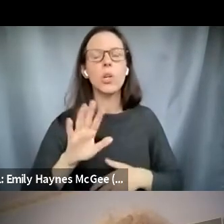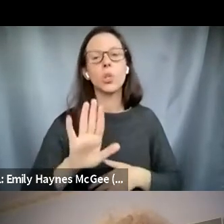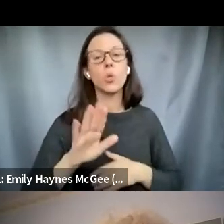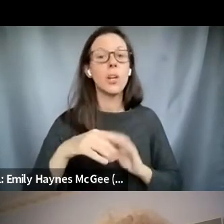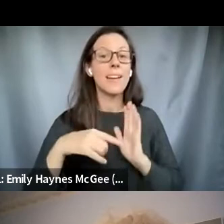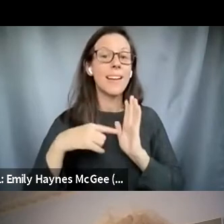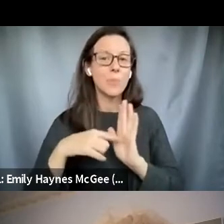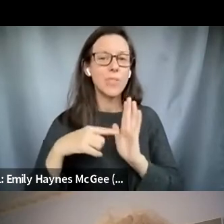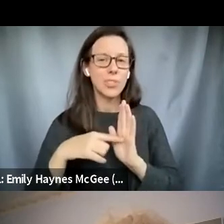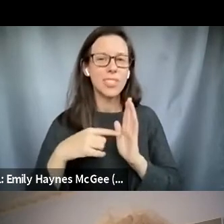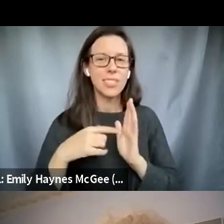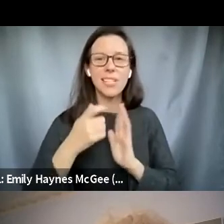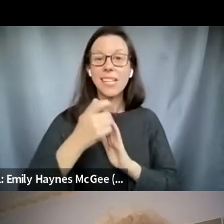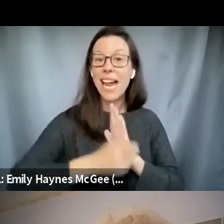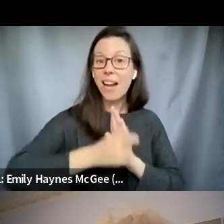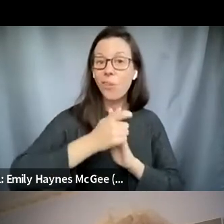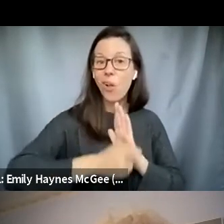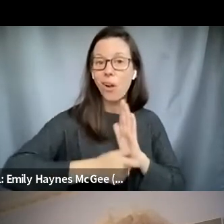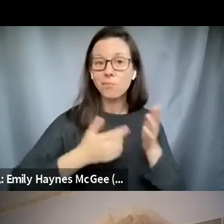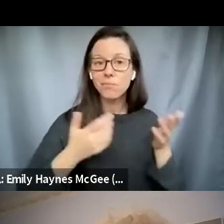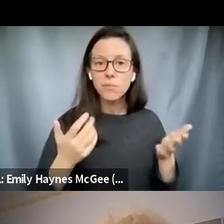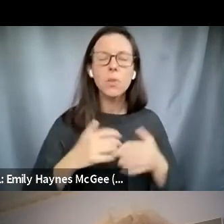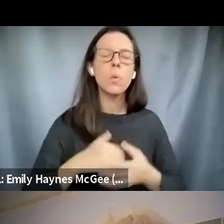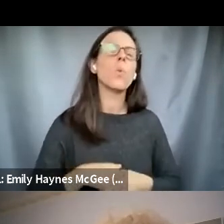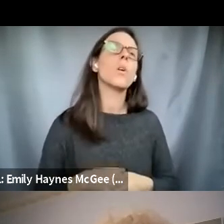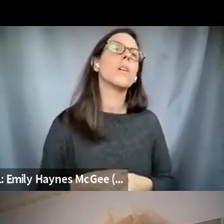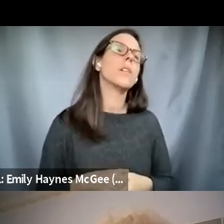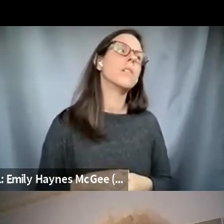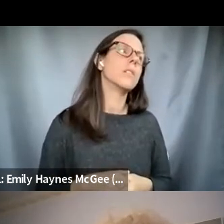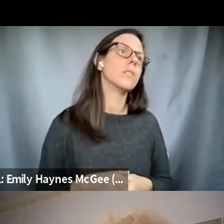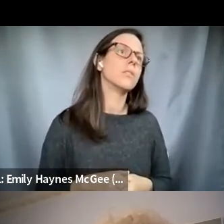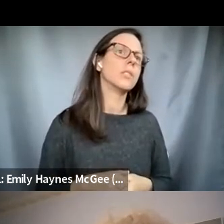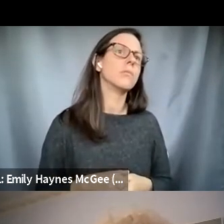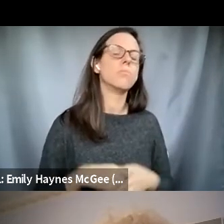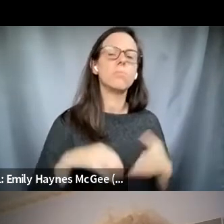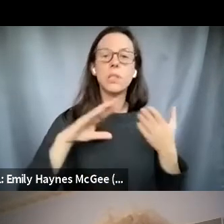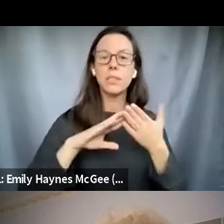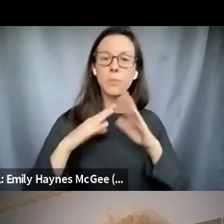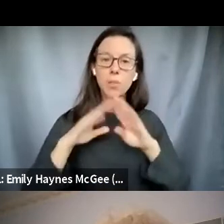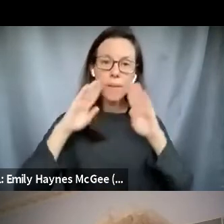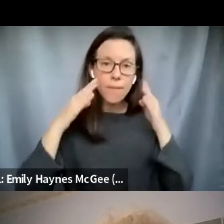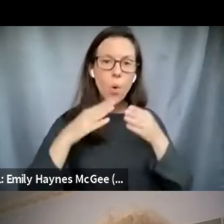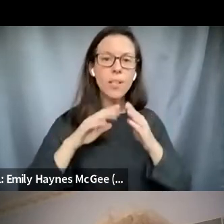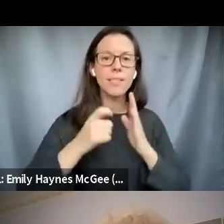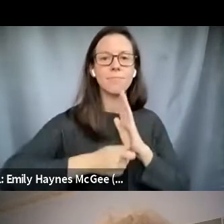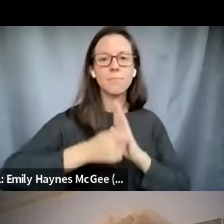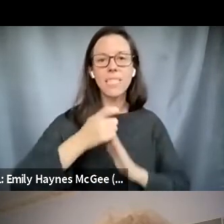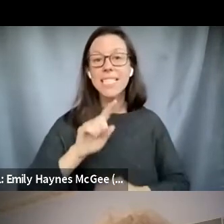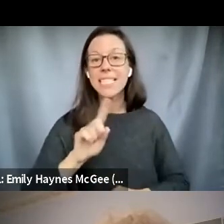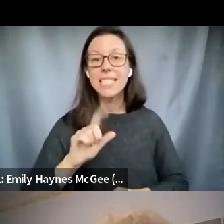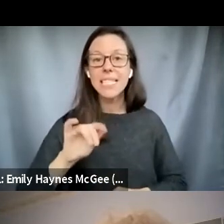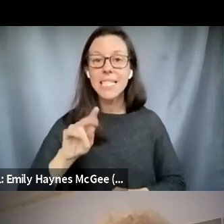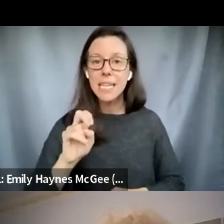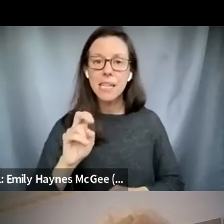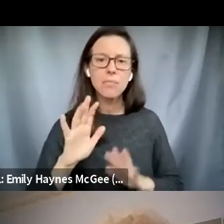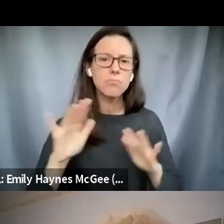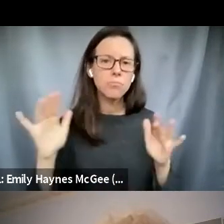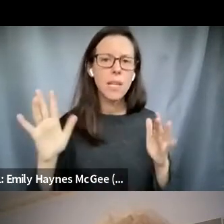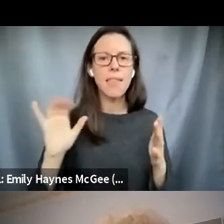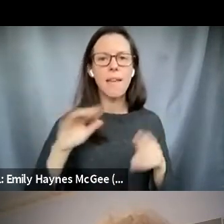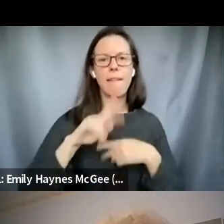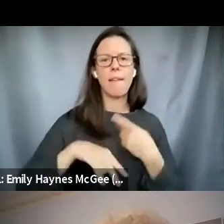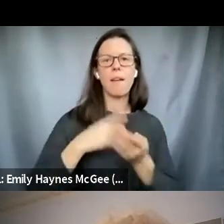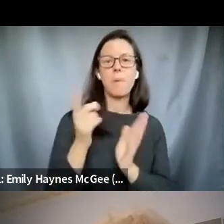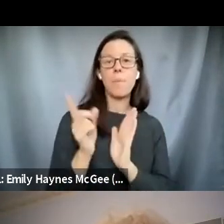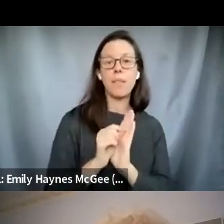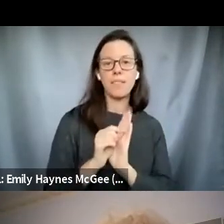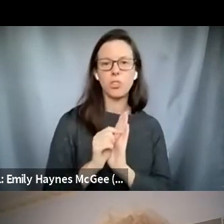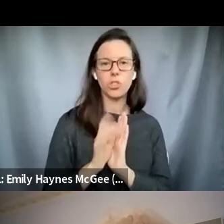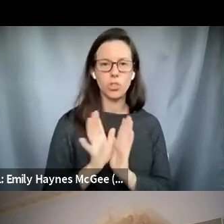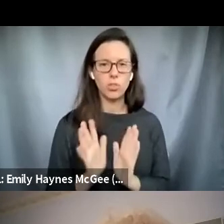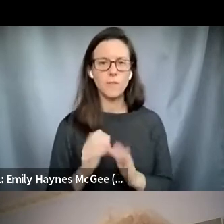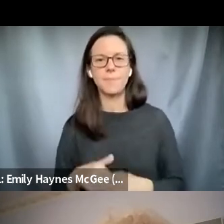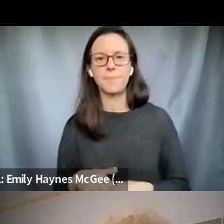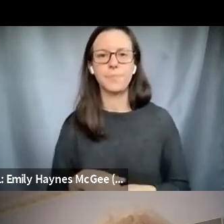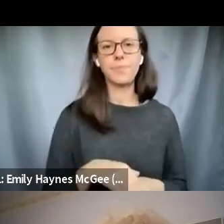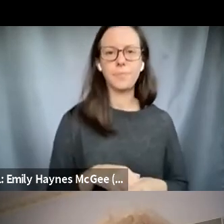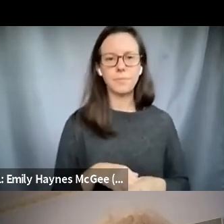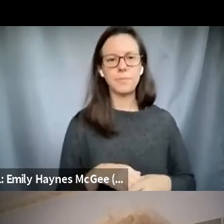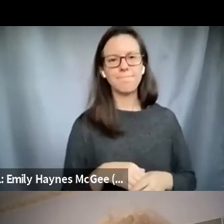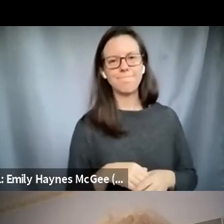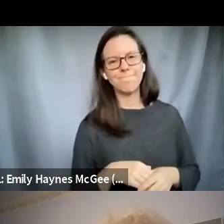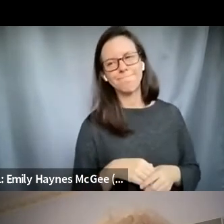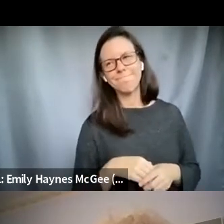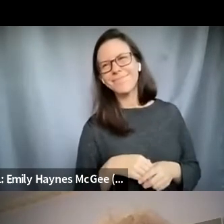a catalog format or it is community focusing or it is that kind of publication, not necessarily